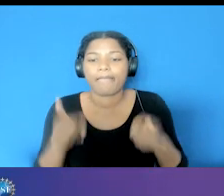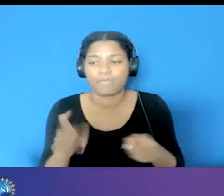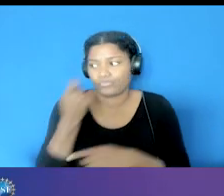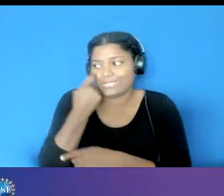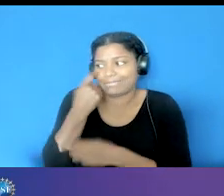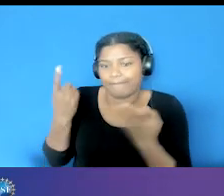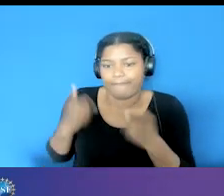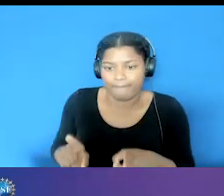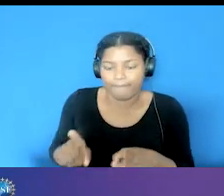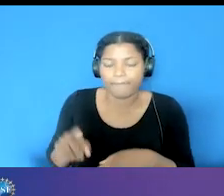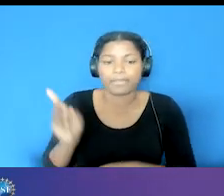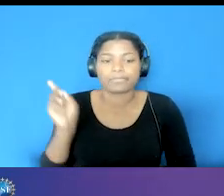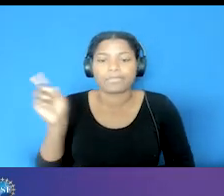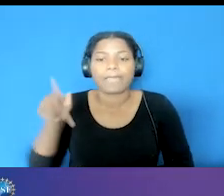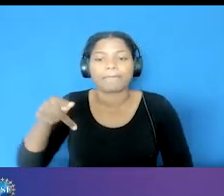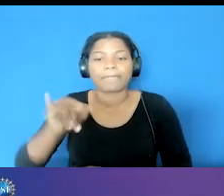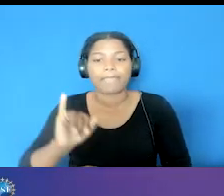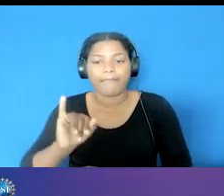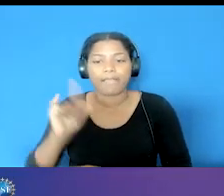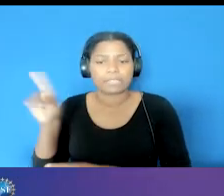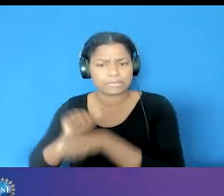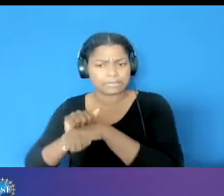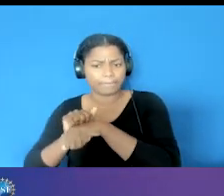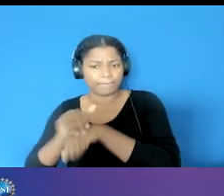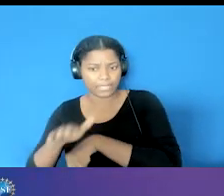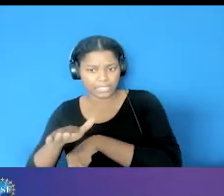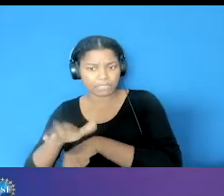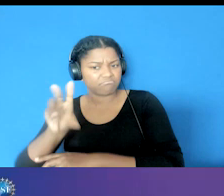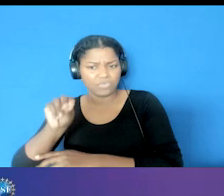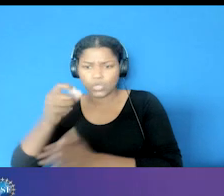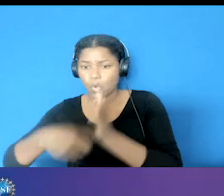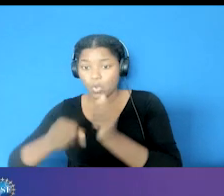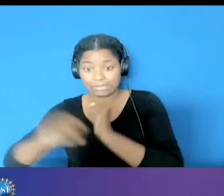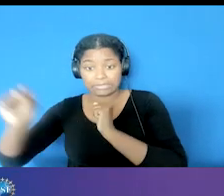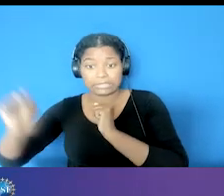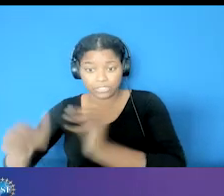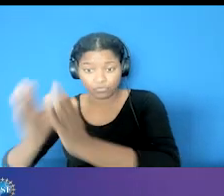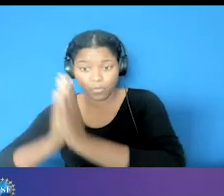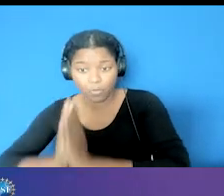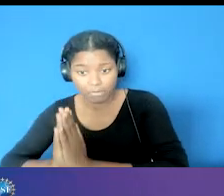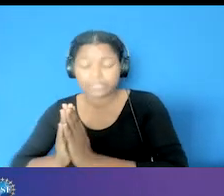I just had a case where a PI submitted their no-cost extension request.